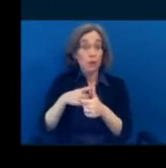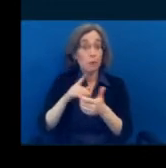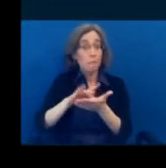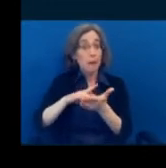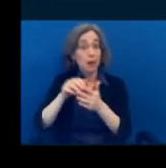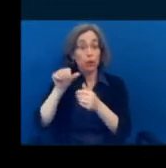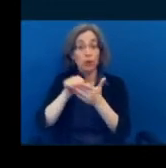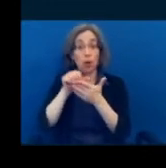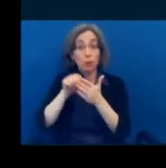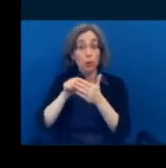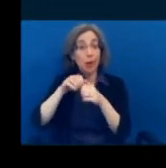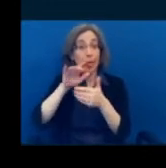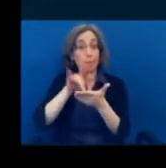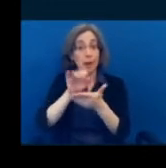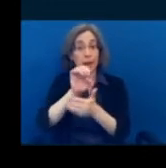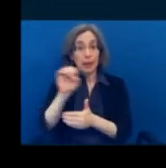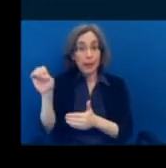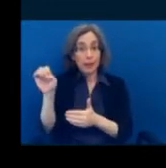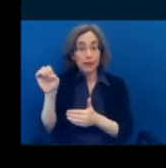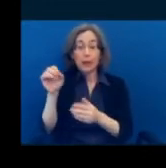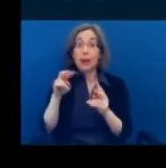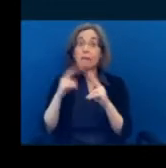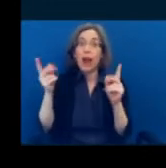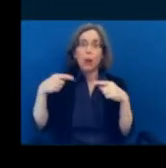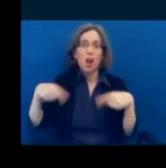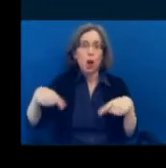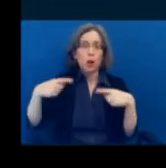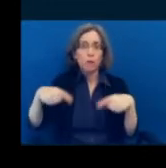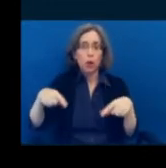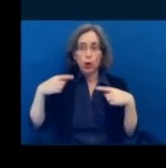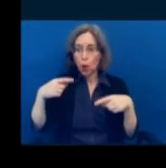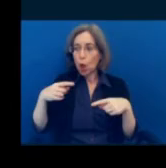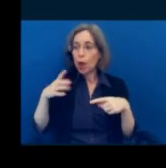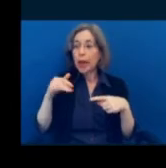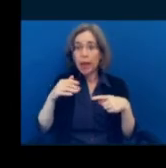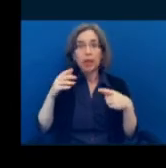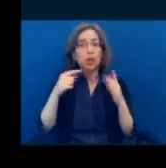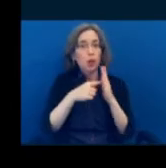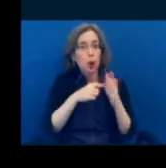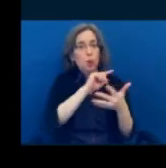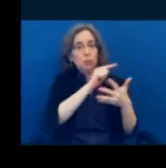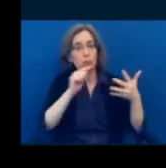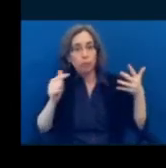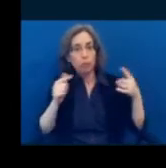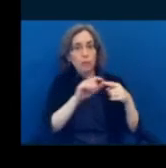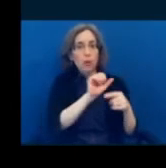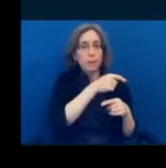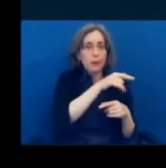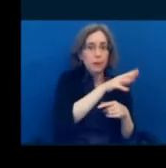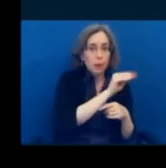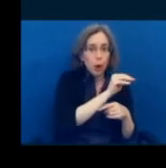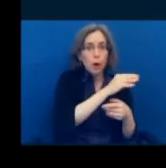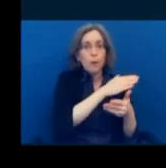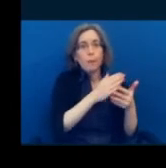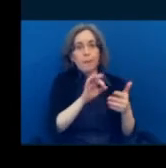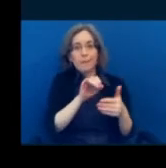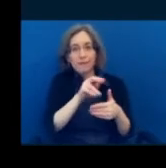IT FOLLOWS EMBRYO TO SPERM, FETUS TO BIRTH, TO BABY BOY. I WANT TO FOCUS ON THAT SECOND